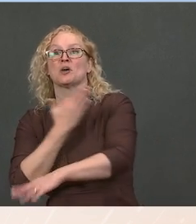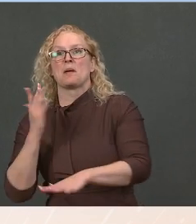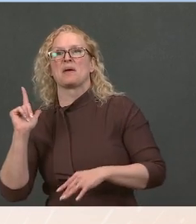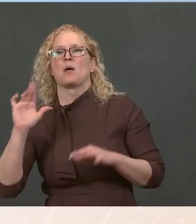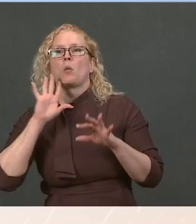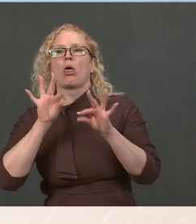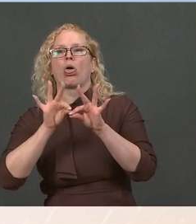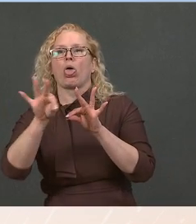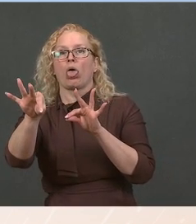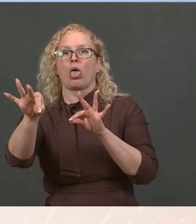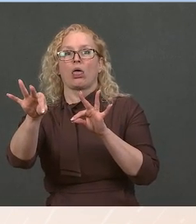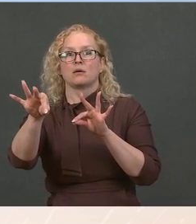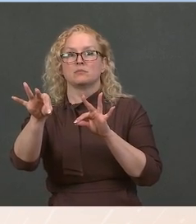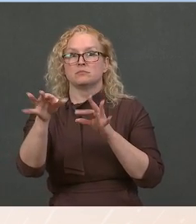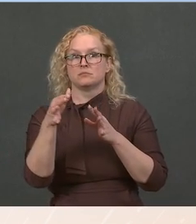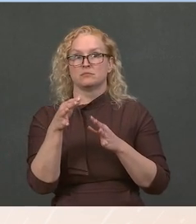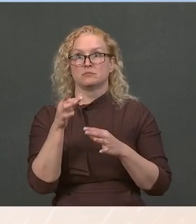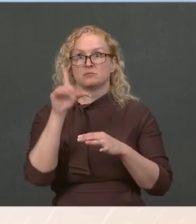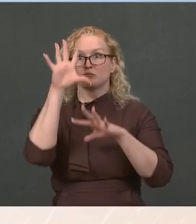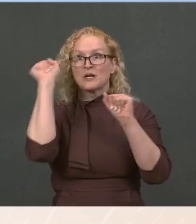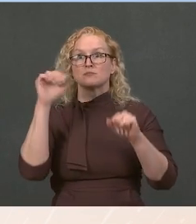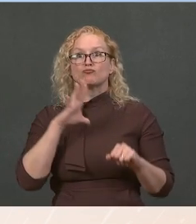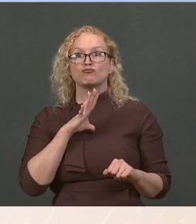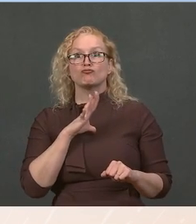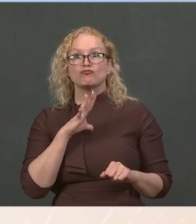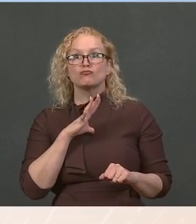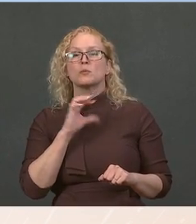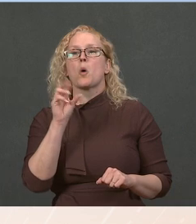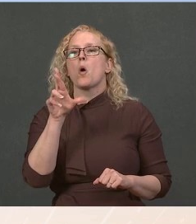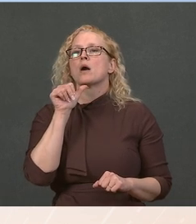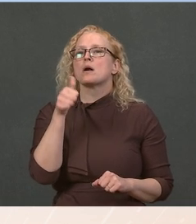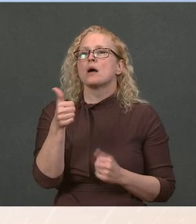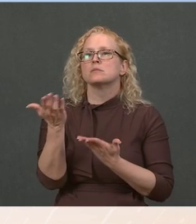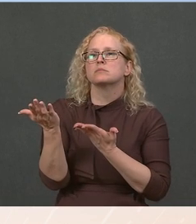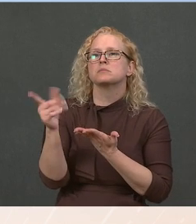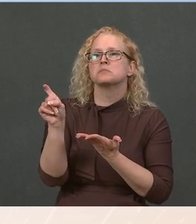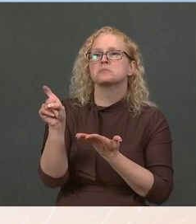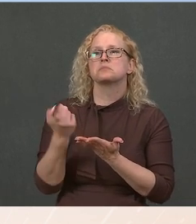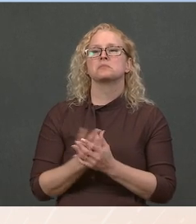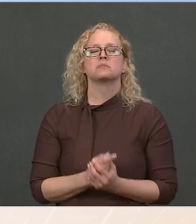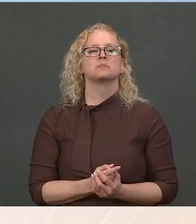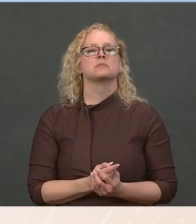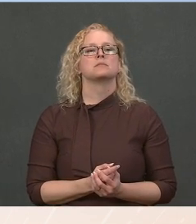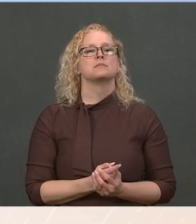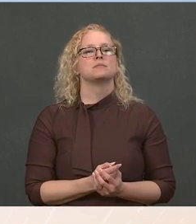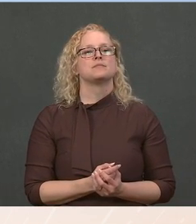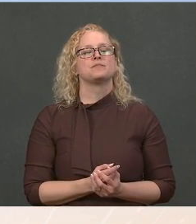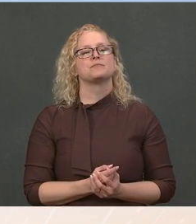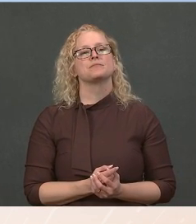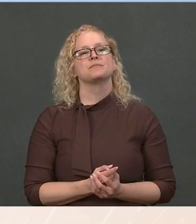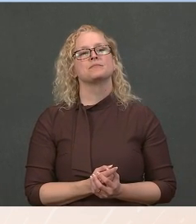or if he sees it as a betrayal of progressive demands. Ms. Jean-Pierre: So, here -- here's what I -- I'll say to that: It's like I -- you know,